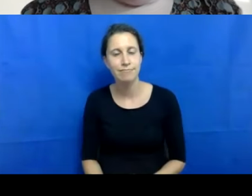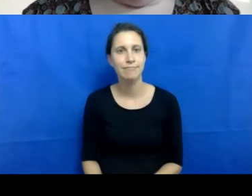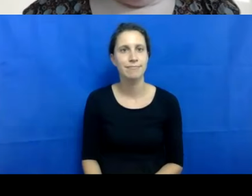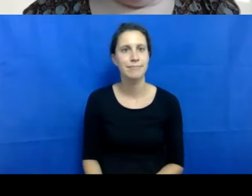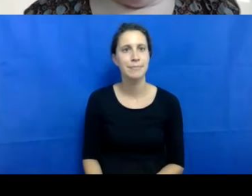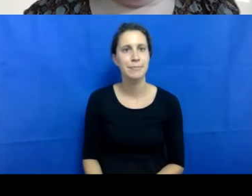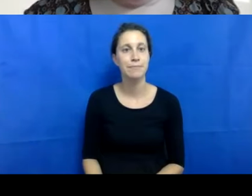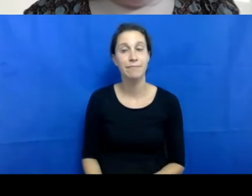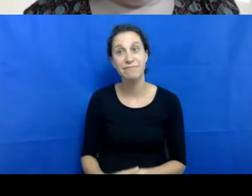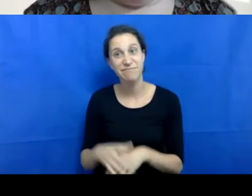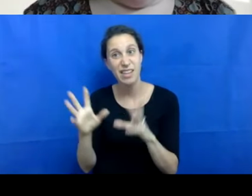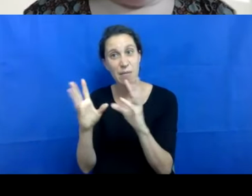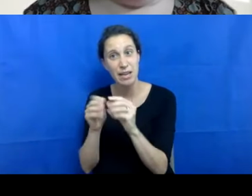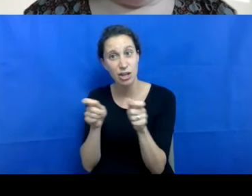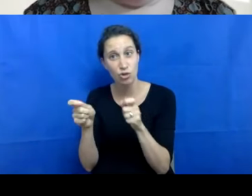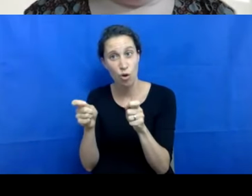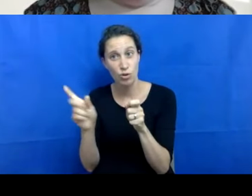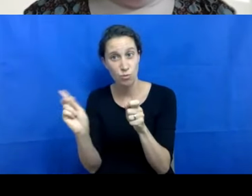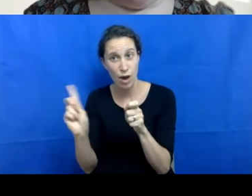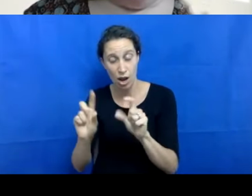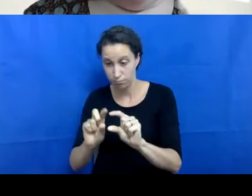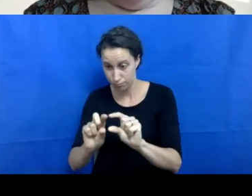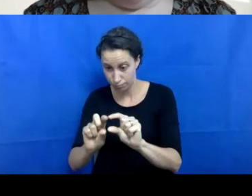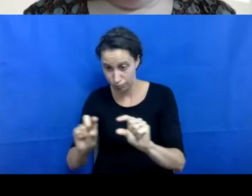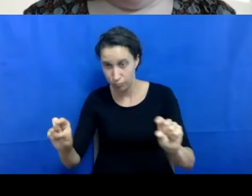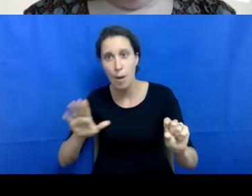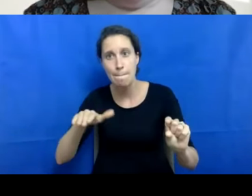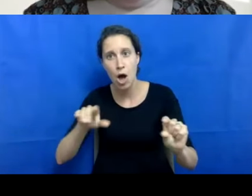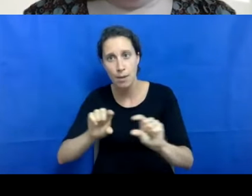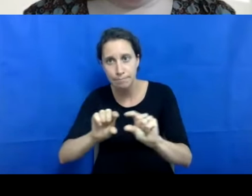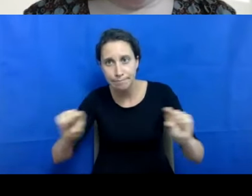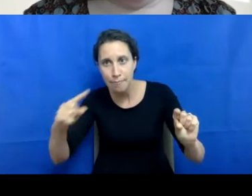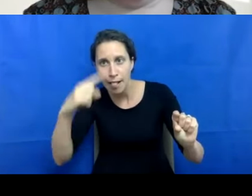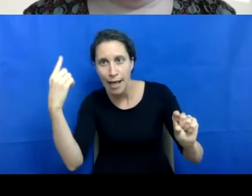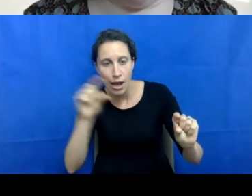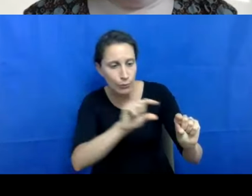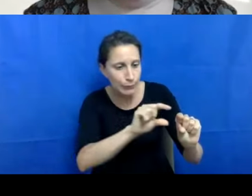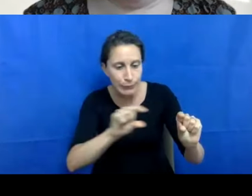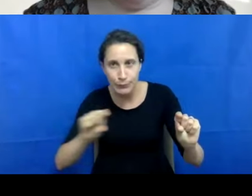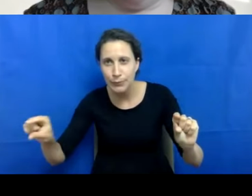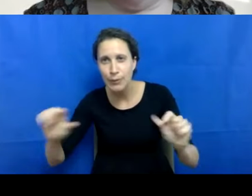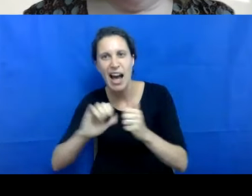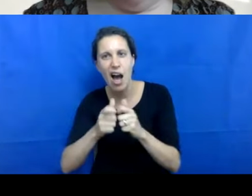You can find your meeting controls at the bottom of your screen in a black bar with icons and short phrases.